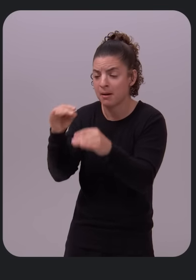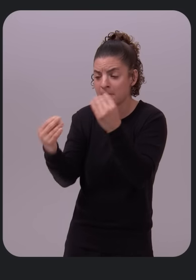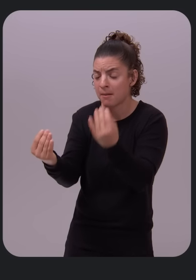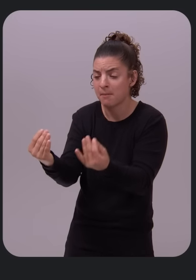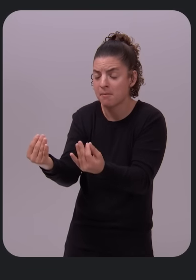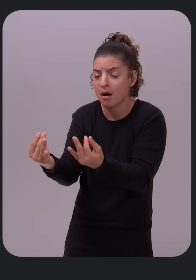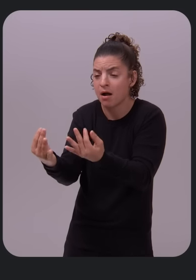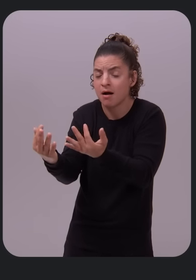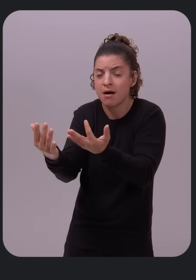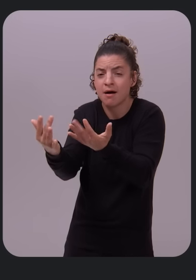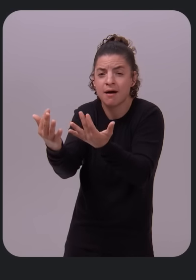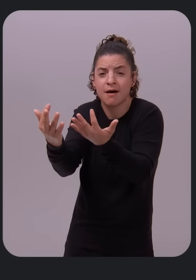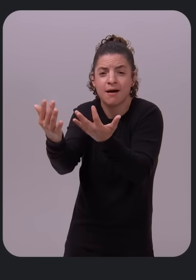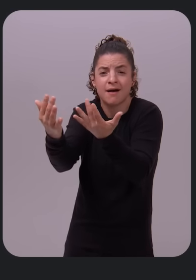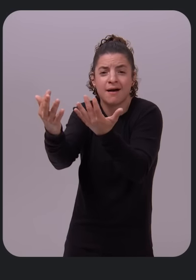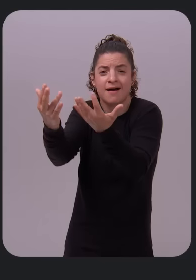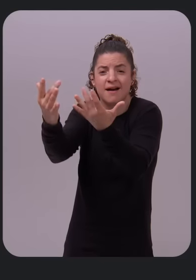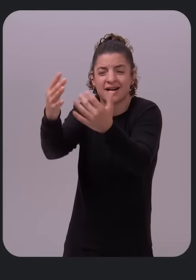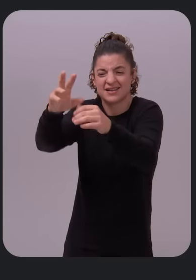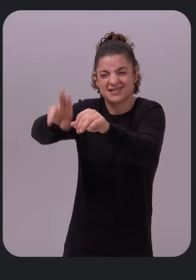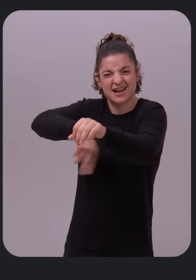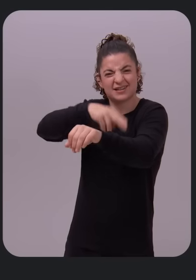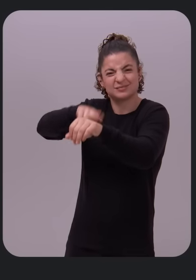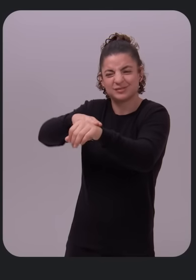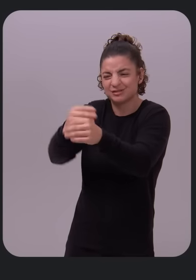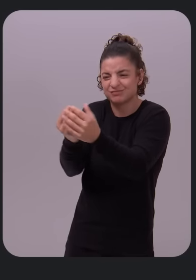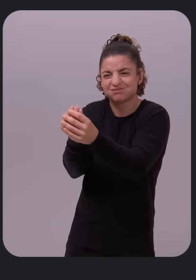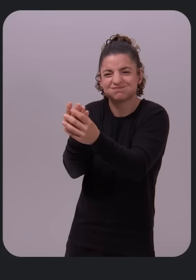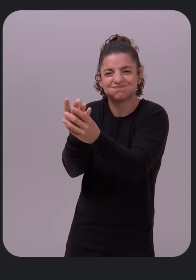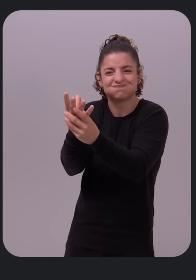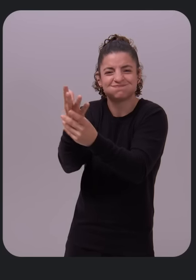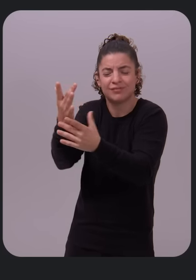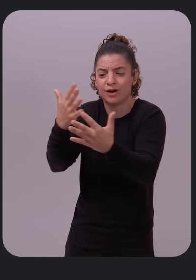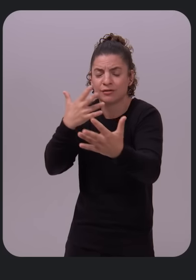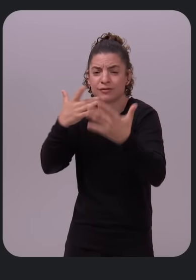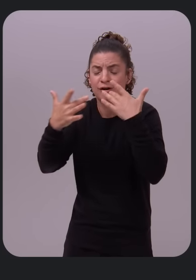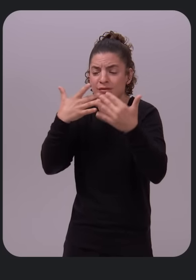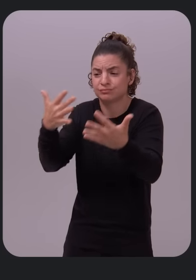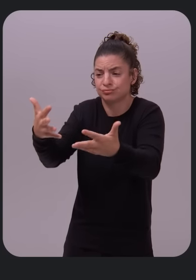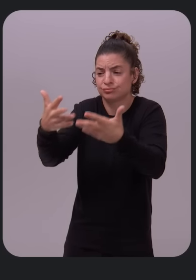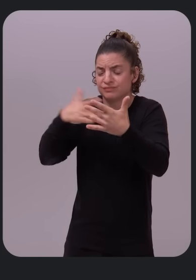It grows naturally, fully vibrant and complete.